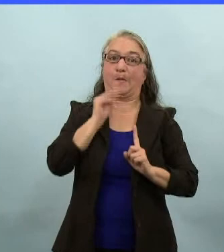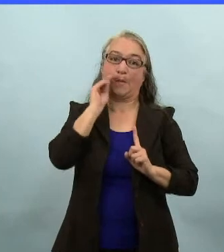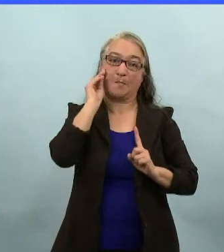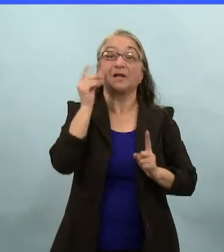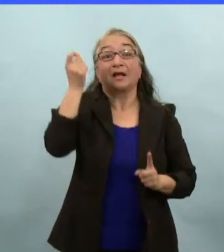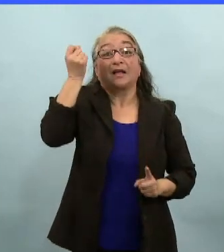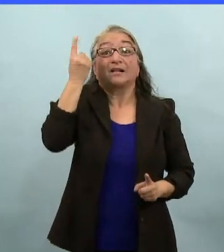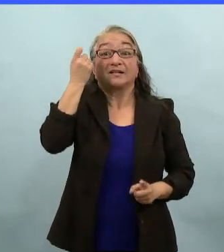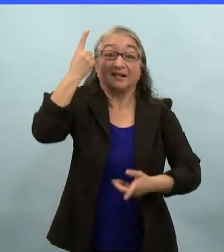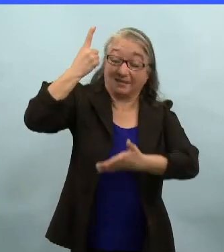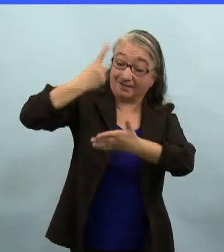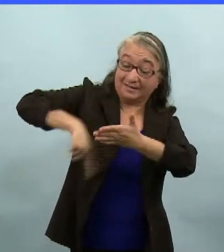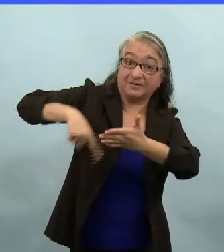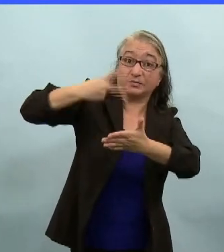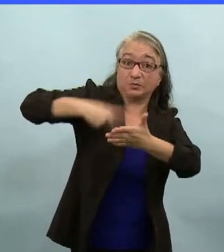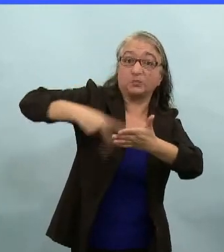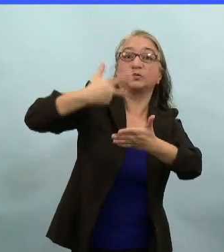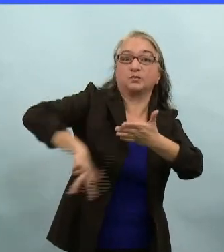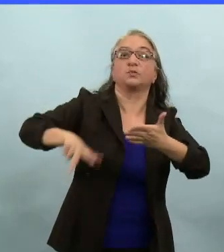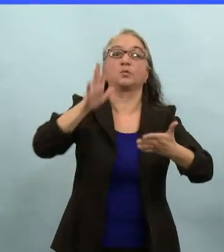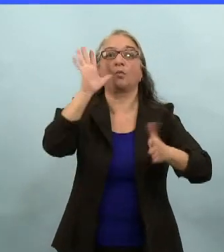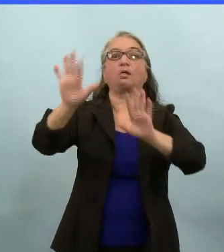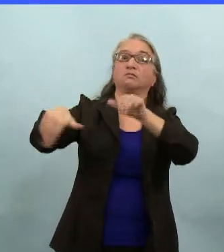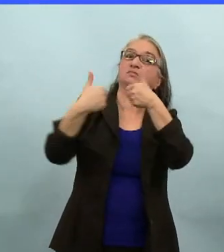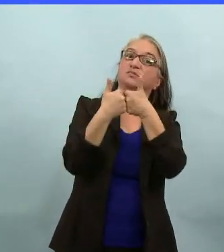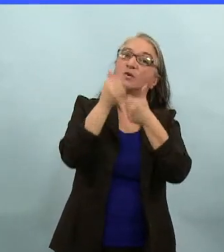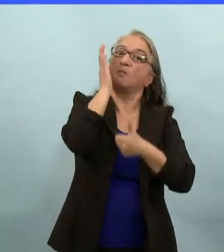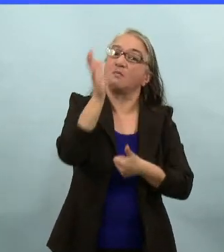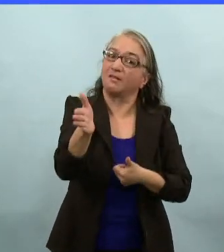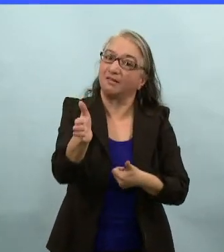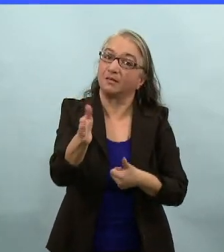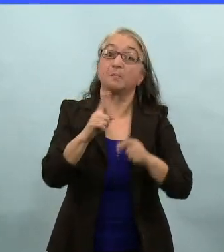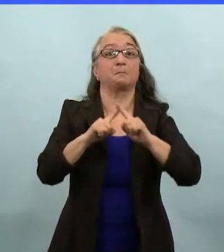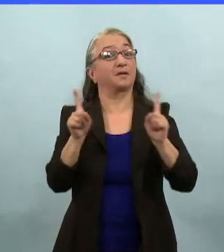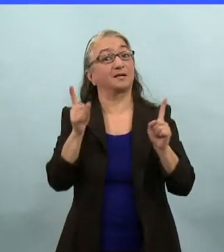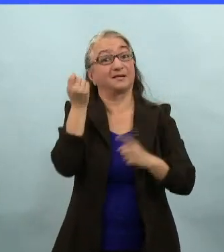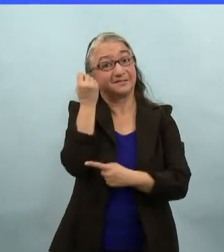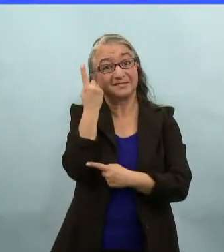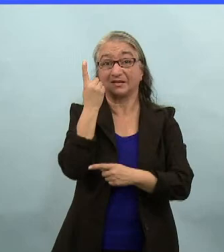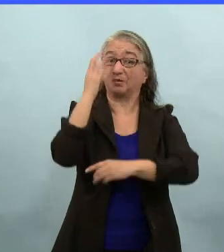manitoba though people are facing this across the country and around the world we will get